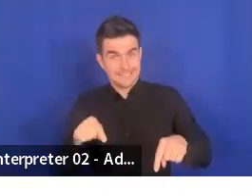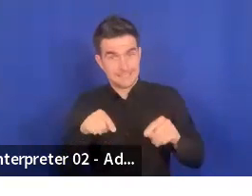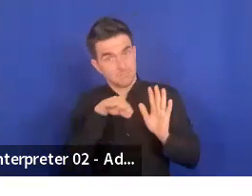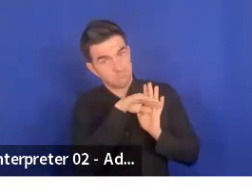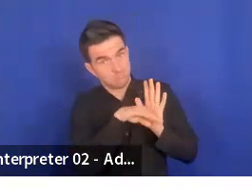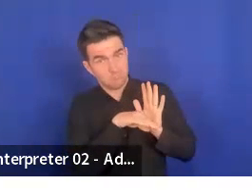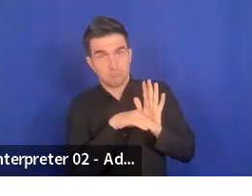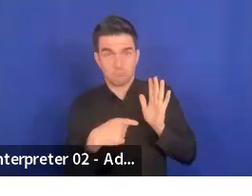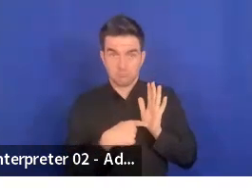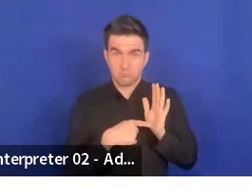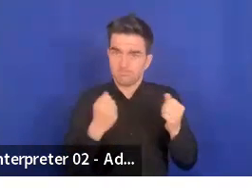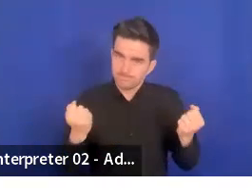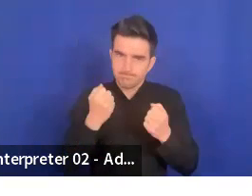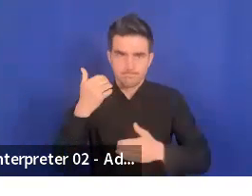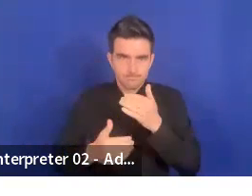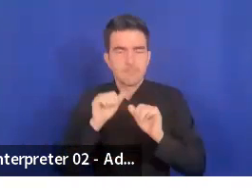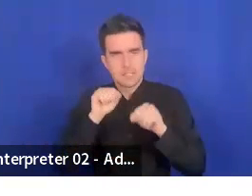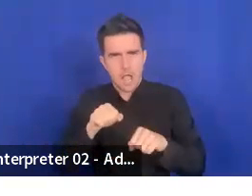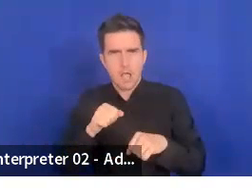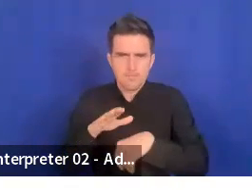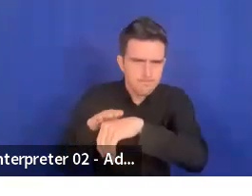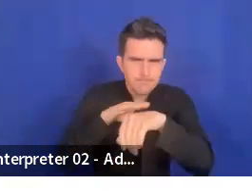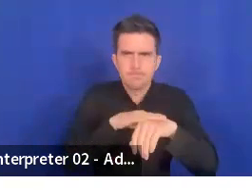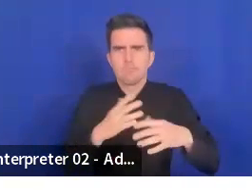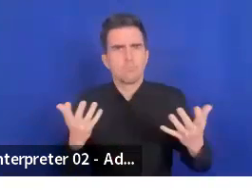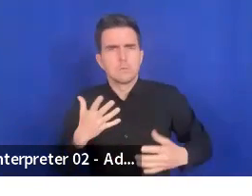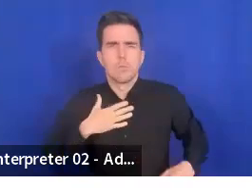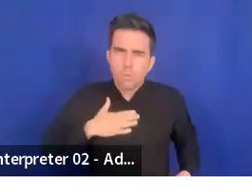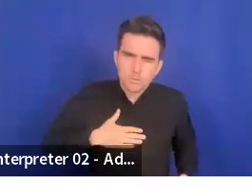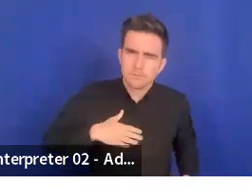of what we want to see leaders commit to in New York.